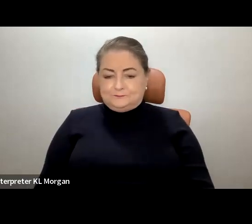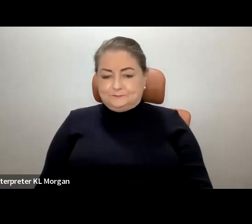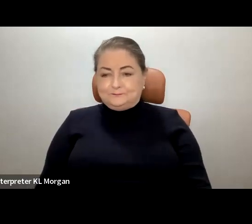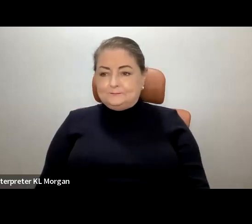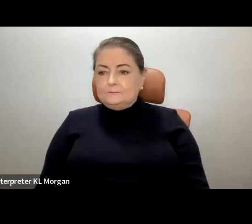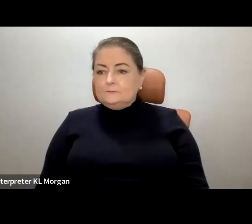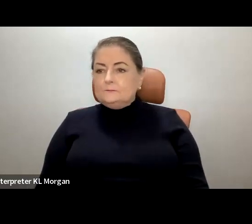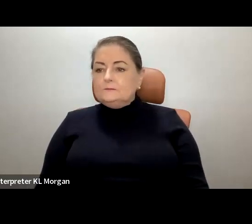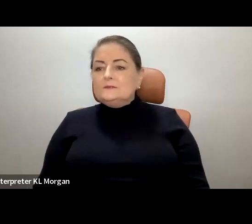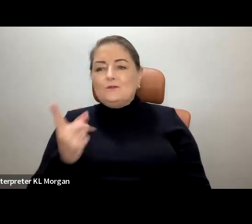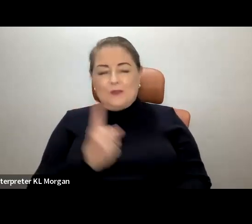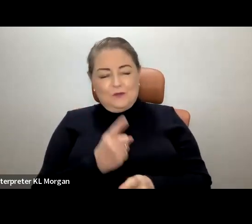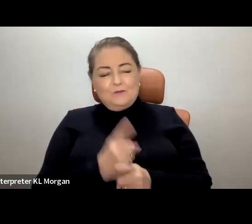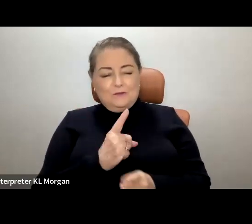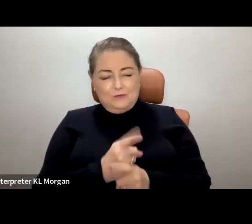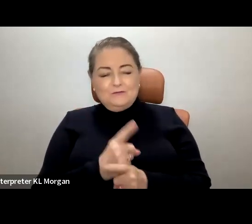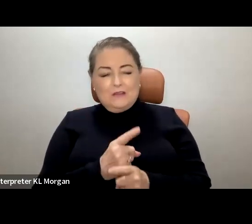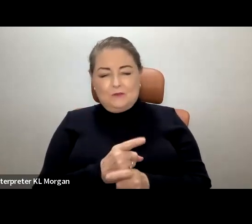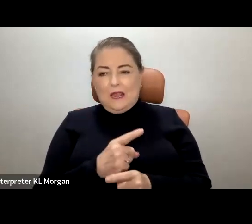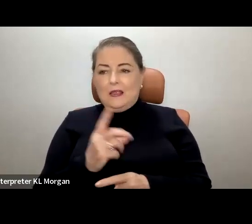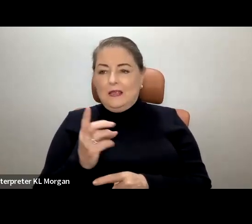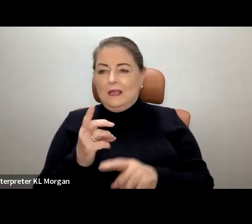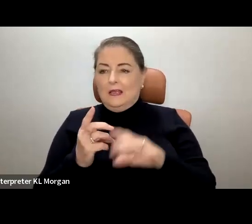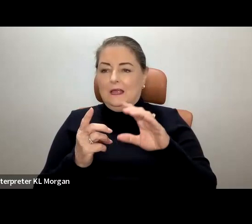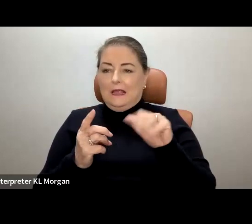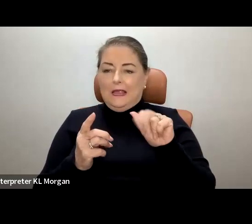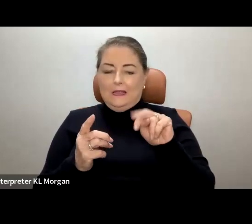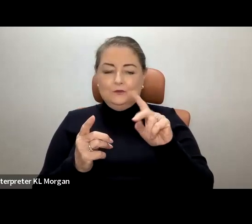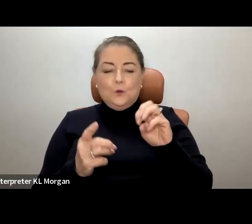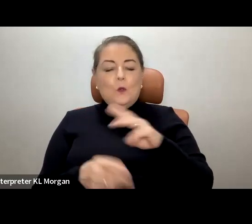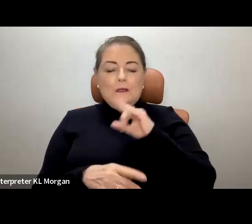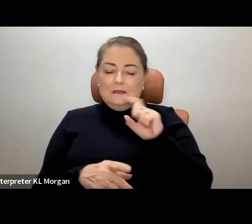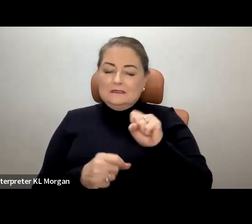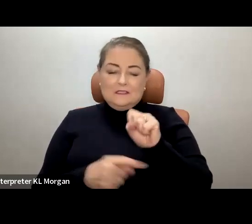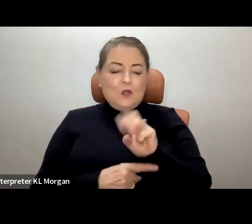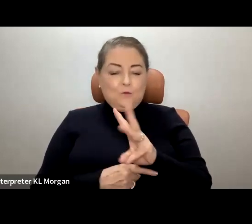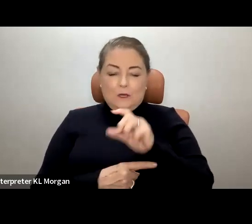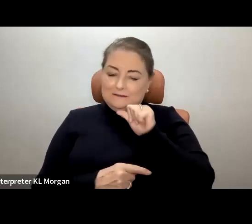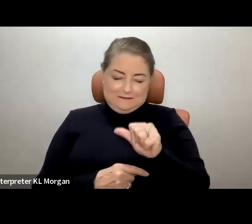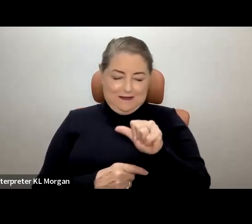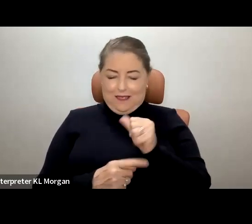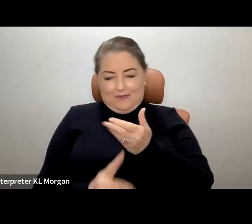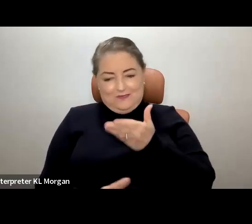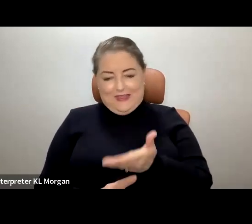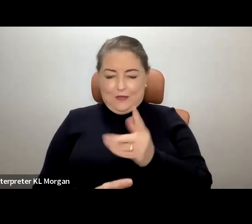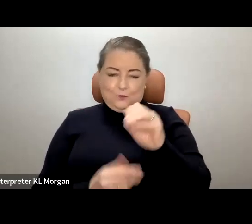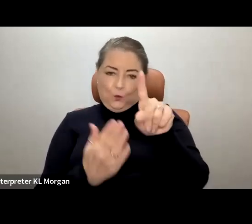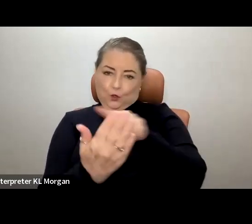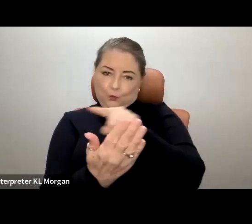[Andrew Marcum] Right, right. Yeah, this it's not Yeah, the software itself is not designed to critique, you know, the professor in that